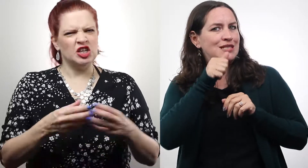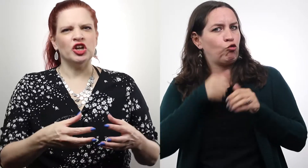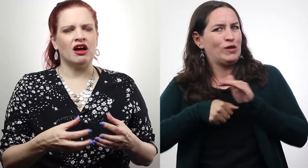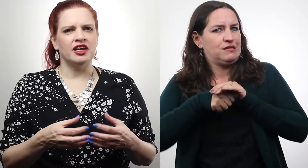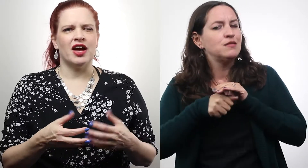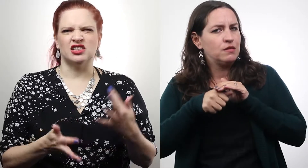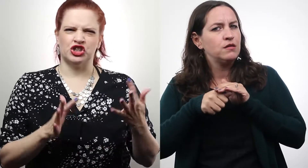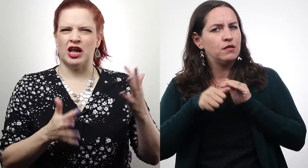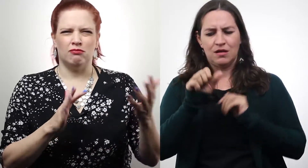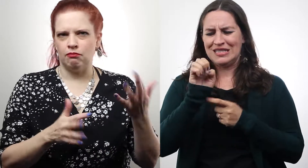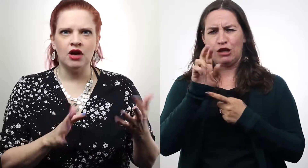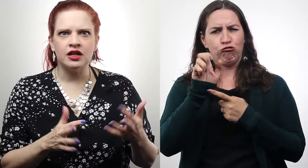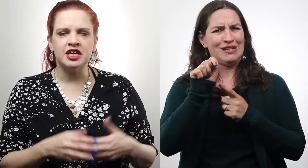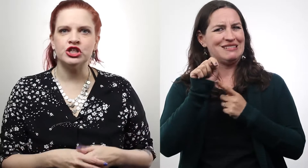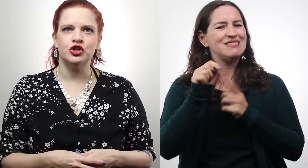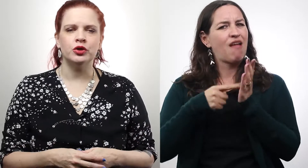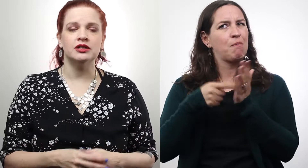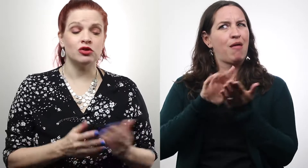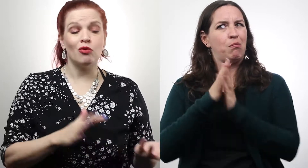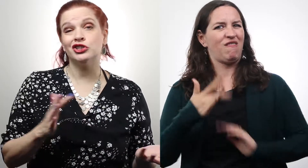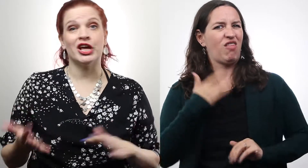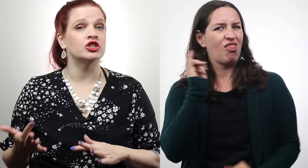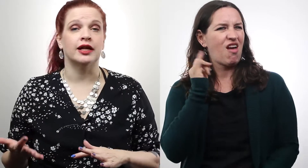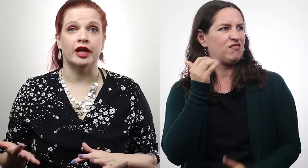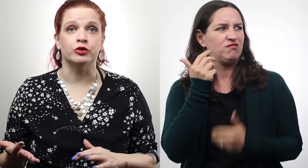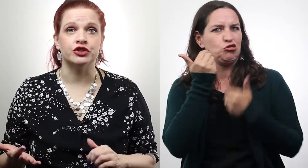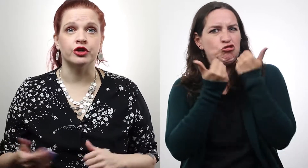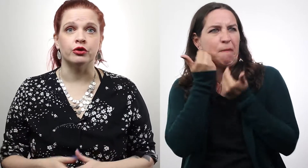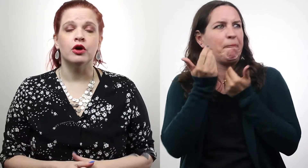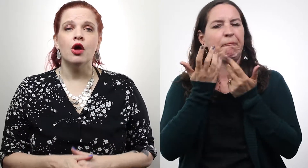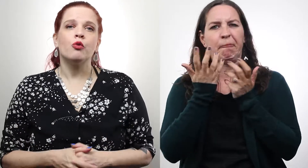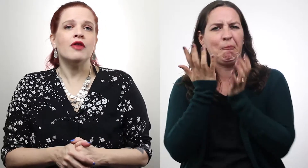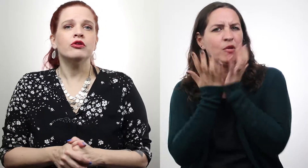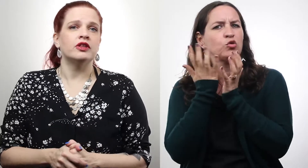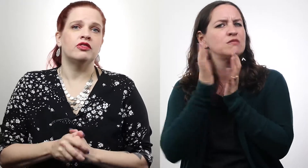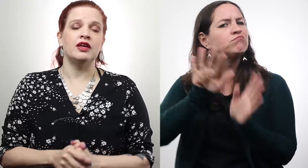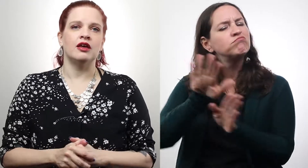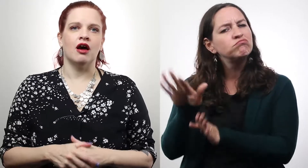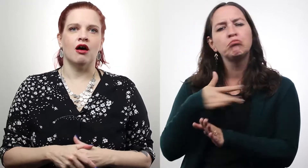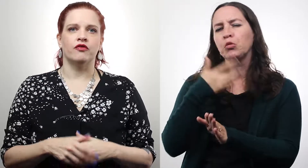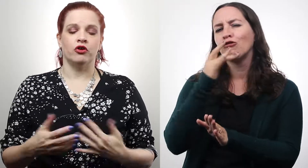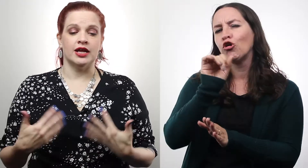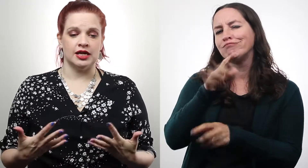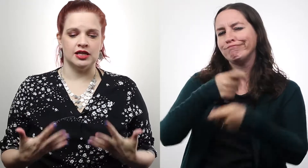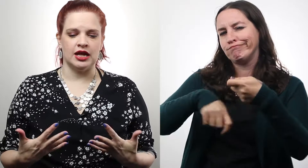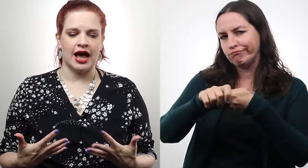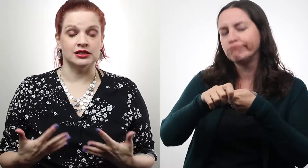secret kind of has a shame connotation to it. So I want to change that language for you. Rather than thinking of your identity as